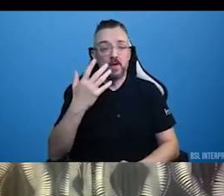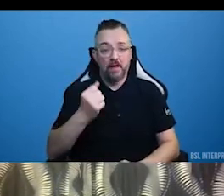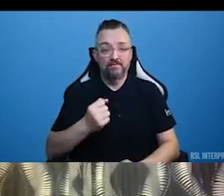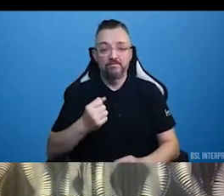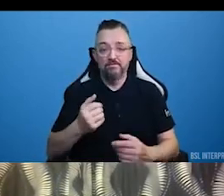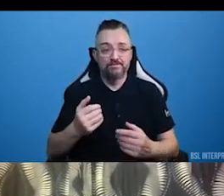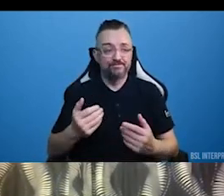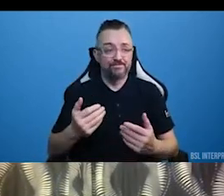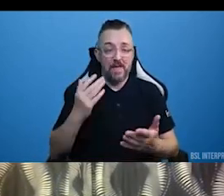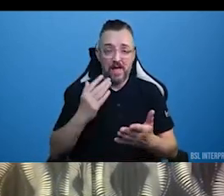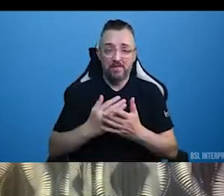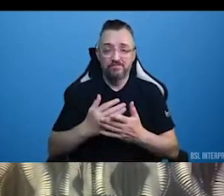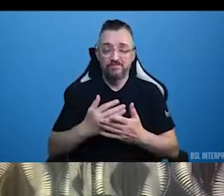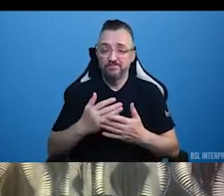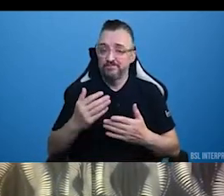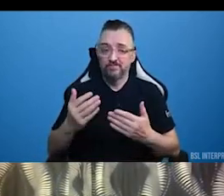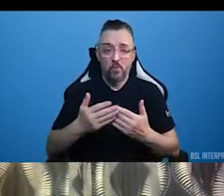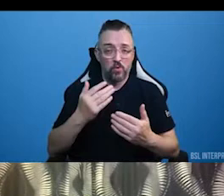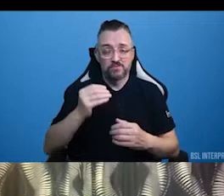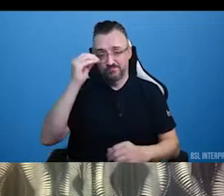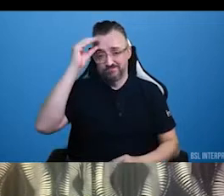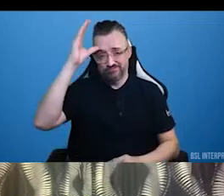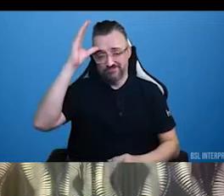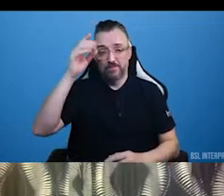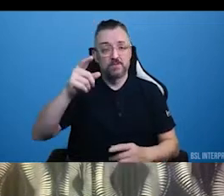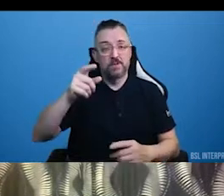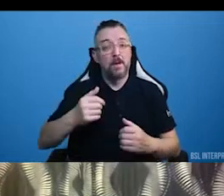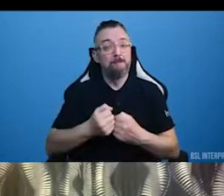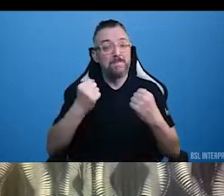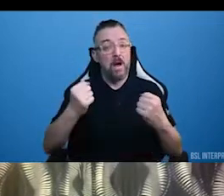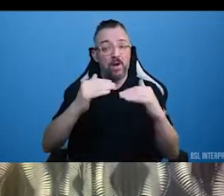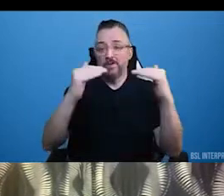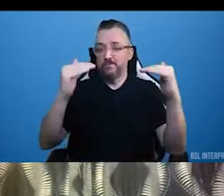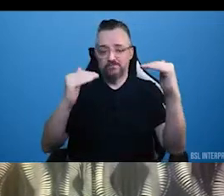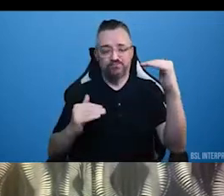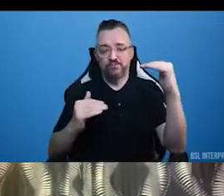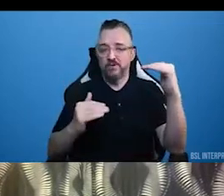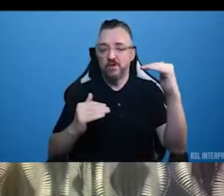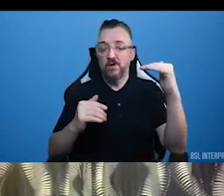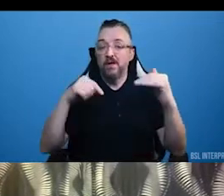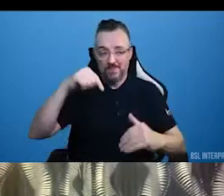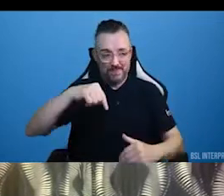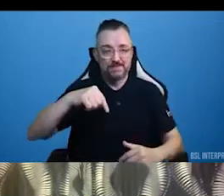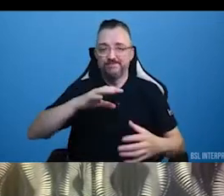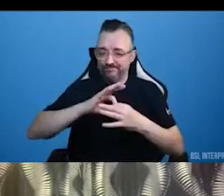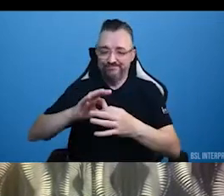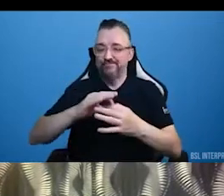to kind of paraphrase what's been said before, but we do not have equal power, and this is a question of power. So how do we empower young people